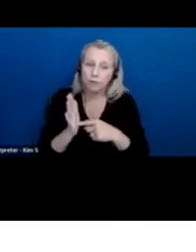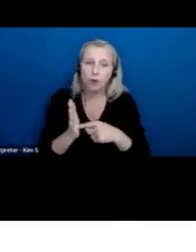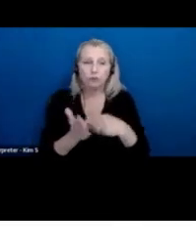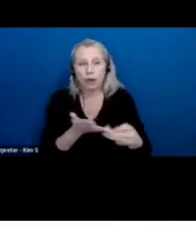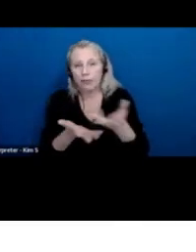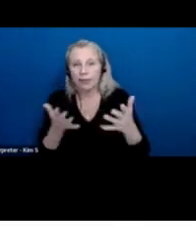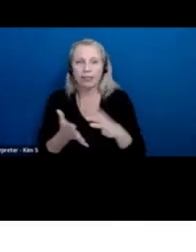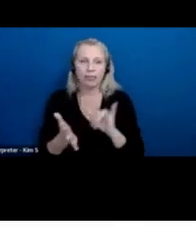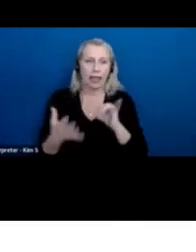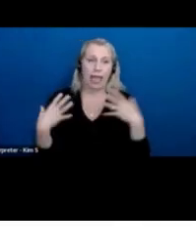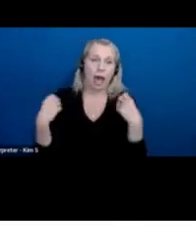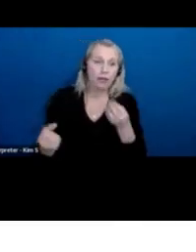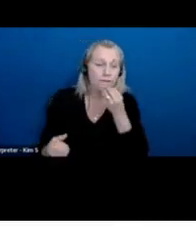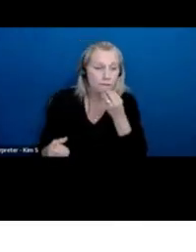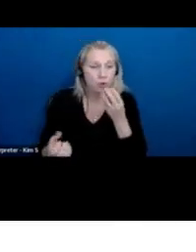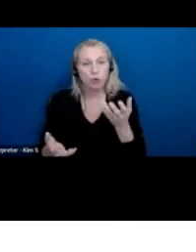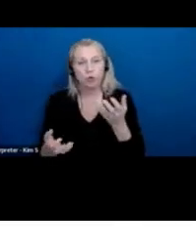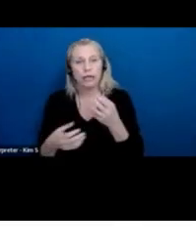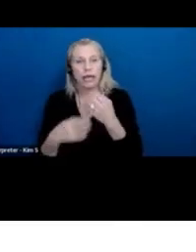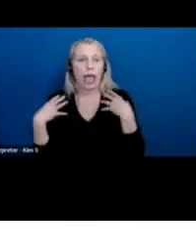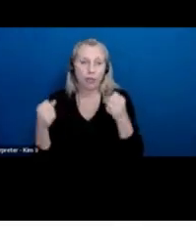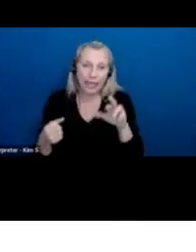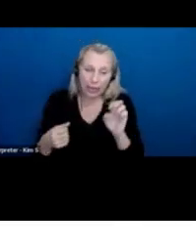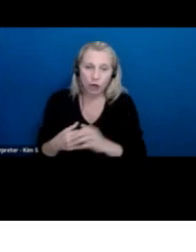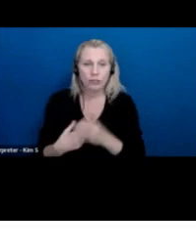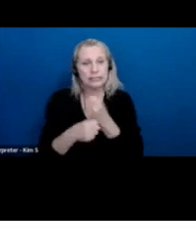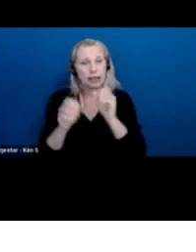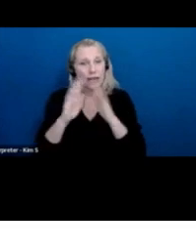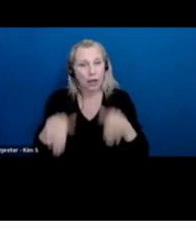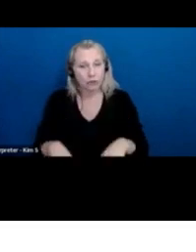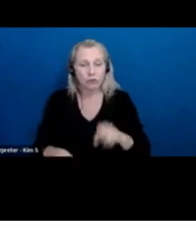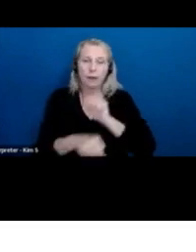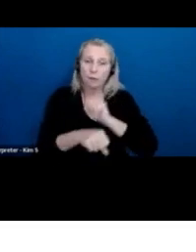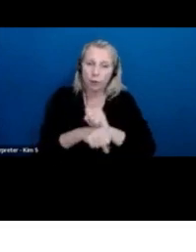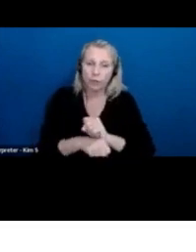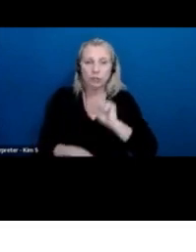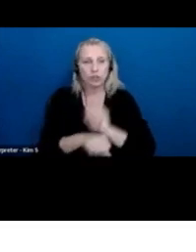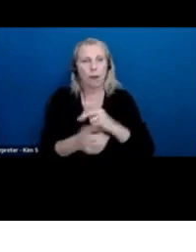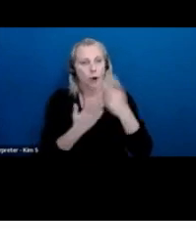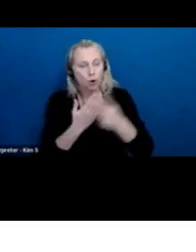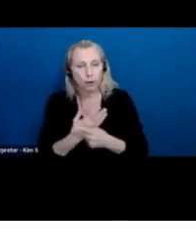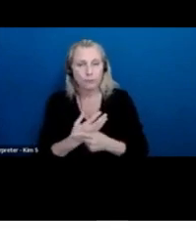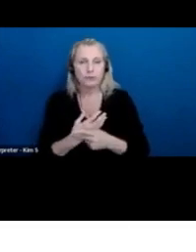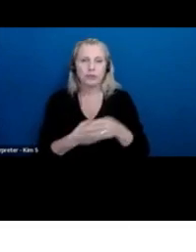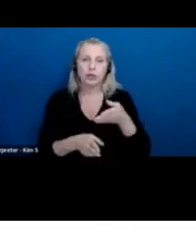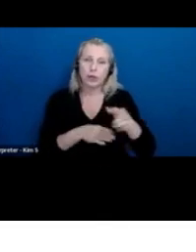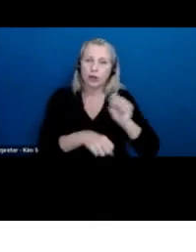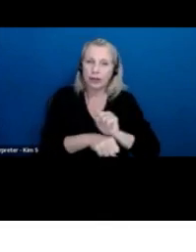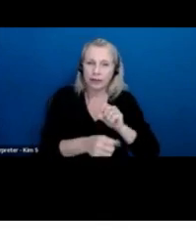food, health care and safe housing, employment or job programs, career counseling, and availability of childcare can